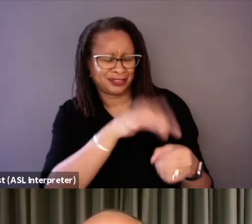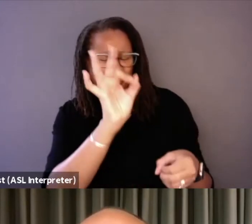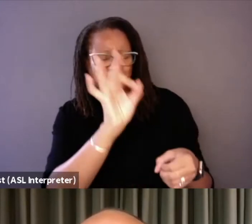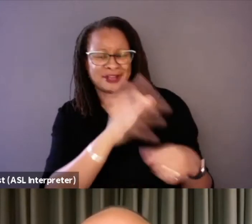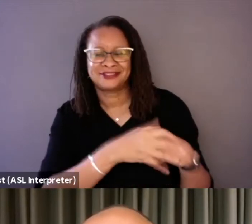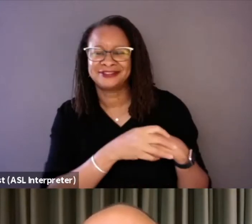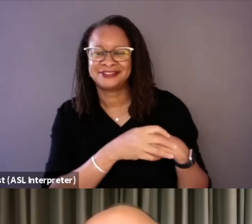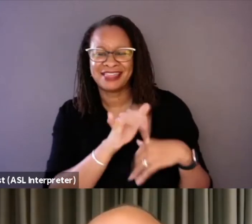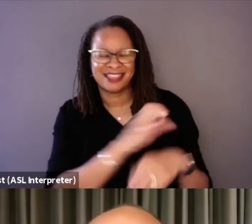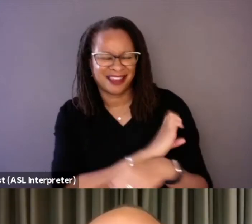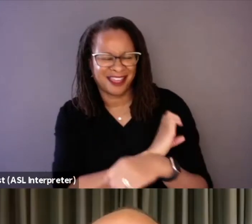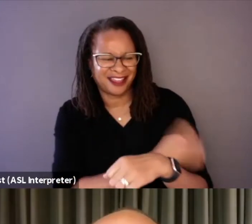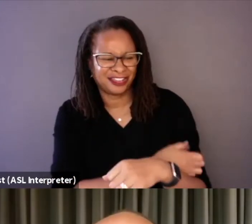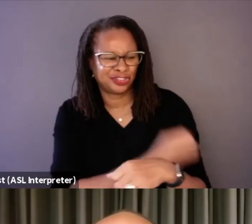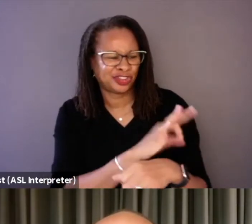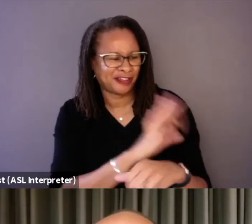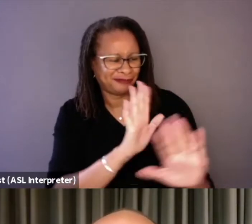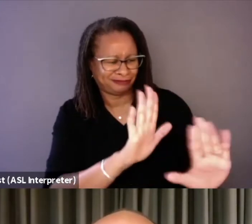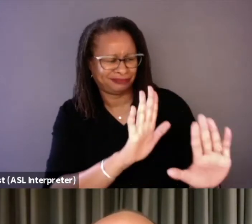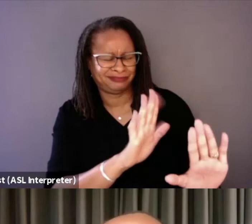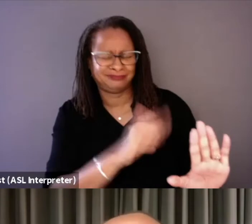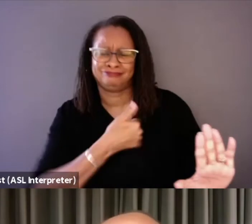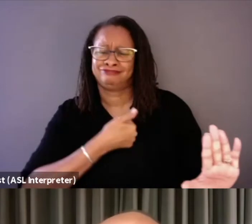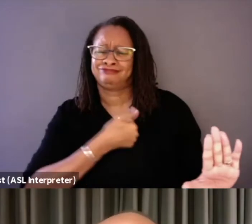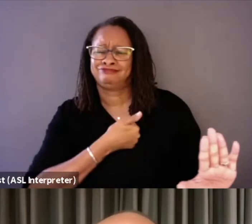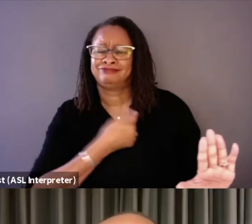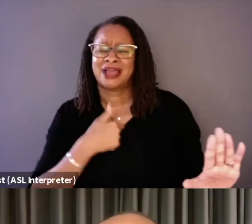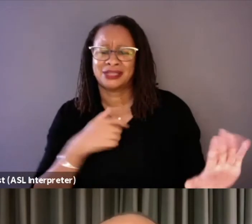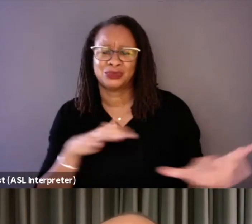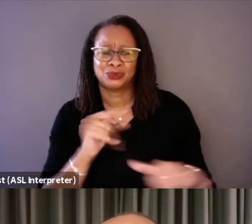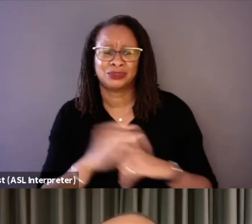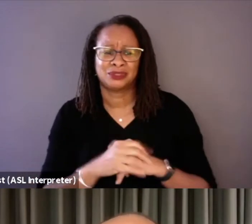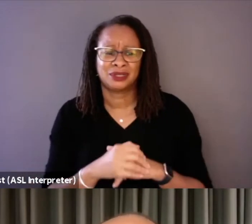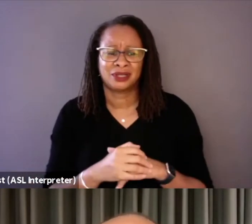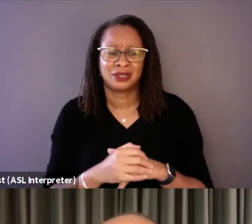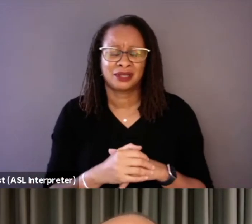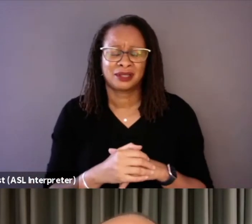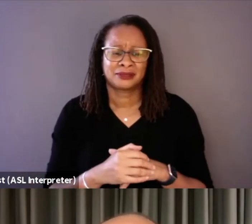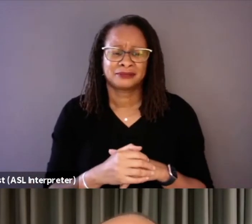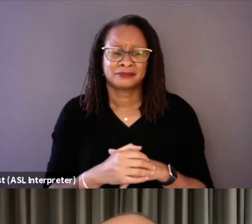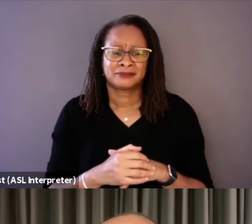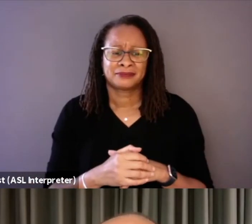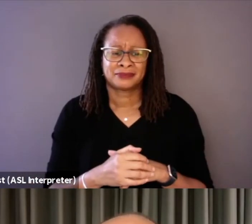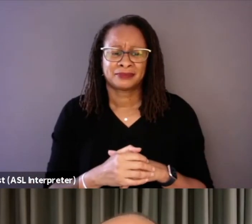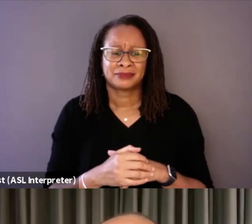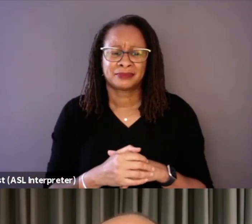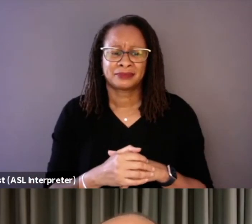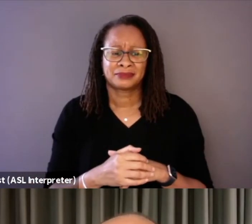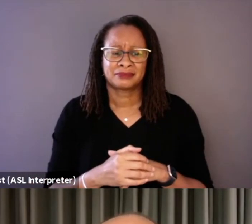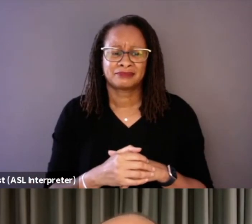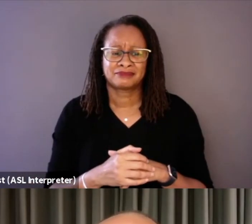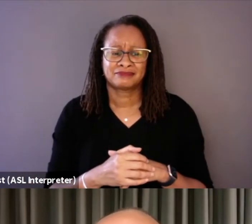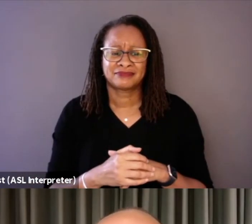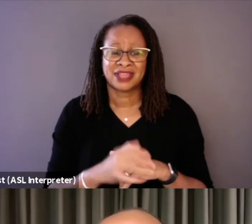and that just energy of just doing it. The film you're referring to, is this the one where they recreate his childhood